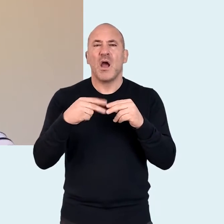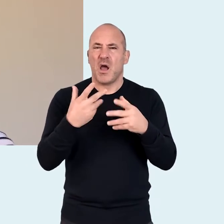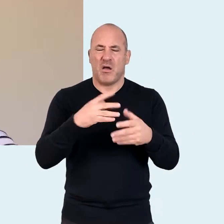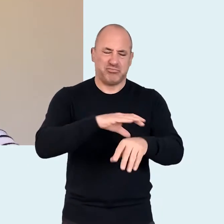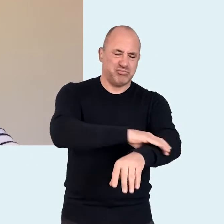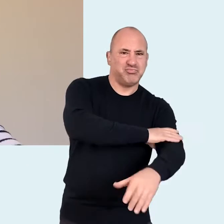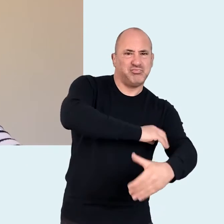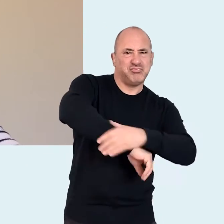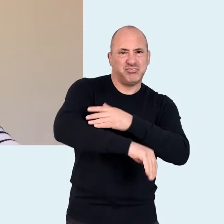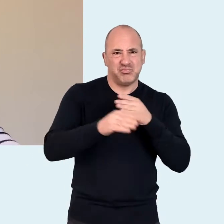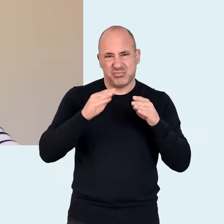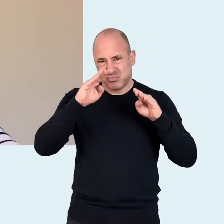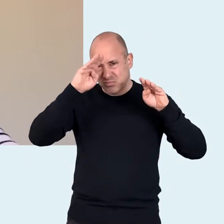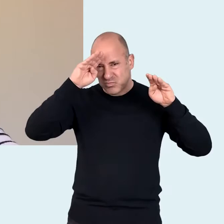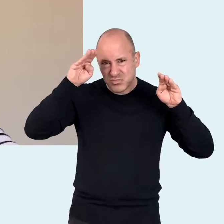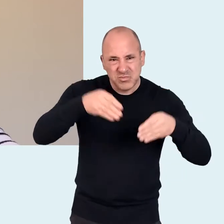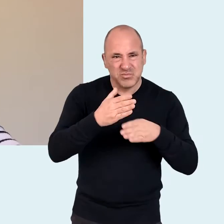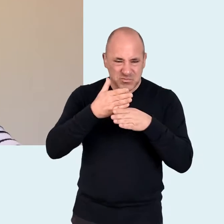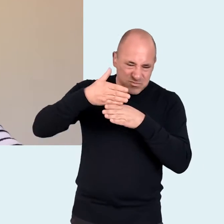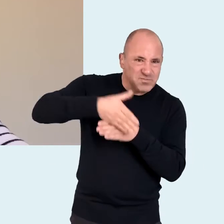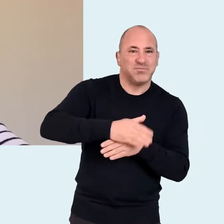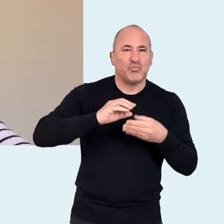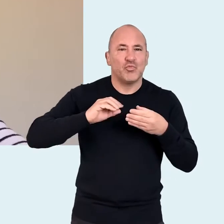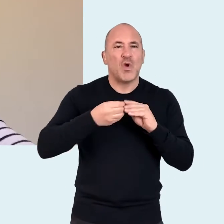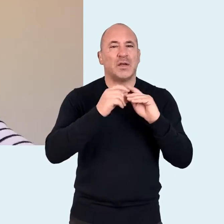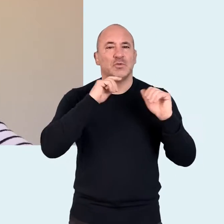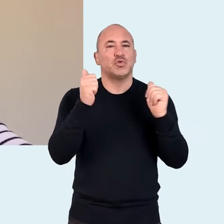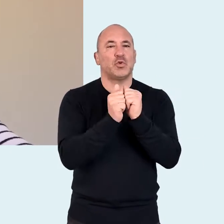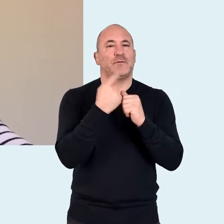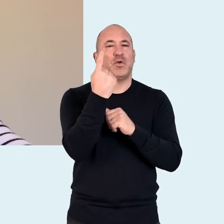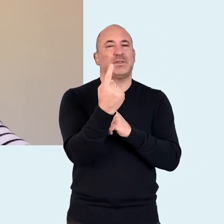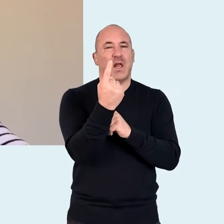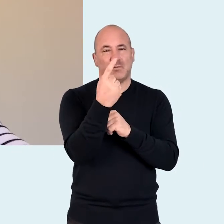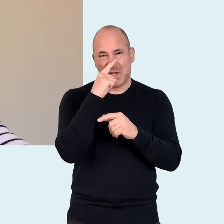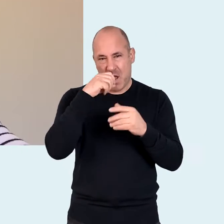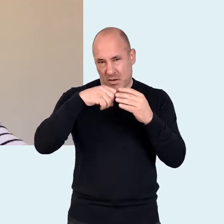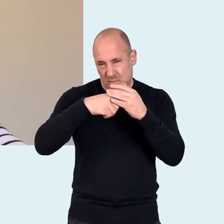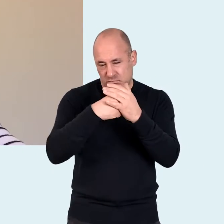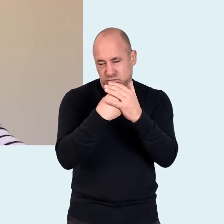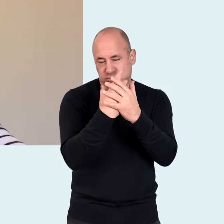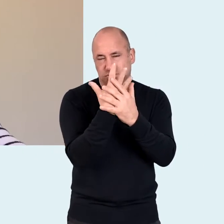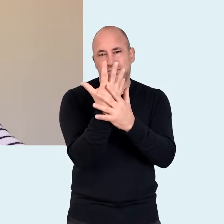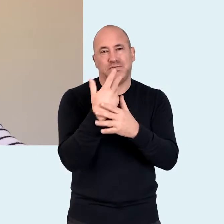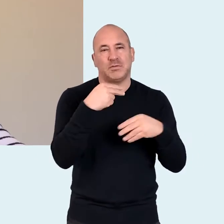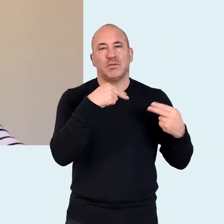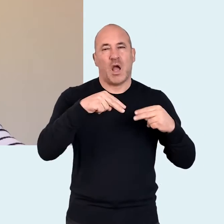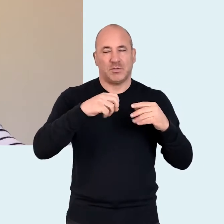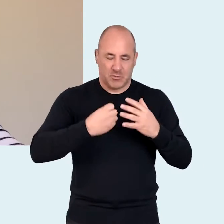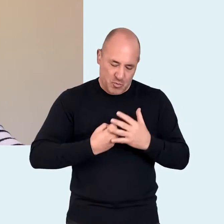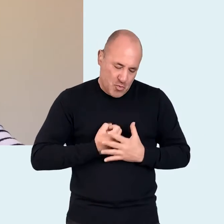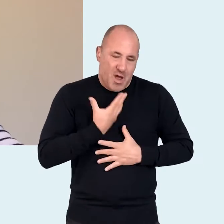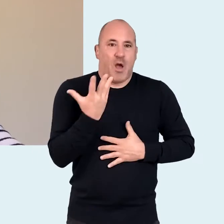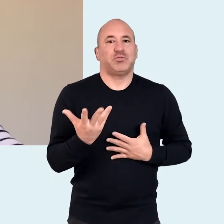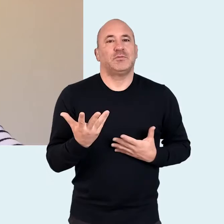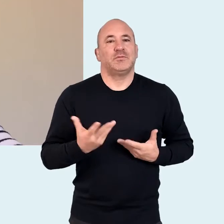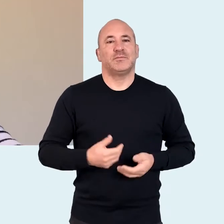a dancer and that are willing to put in the time to creating the pathways with you in order to really uncover your true potential.